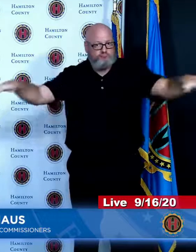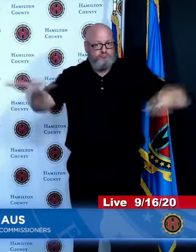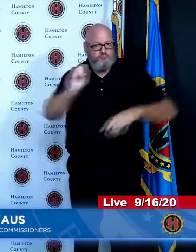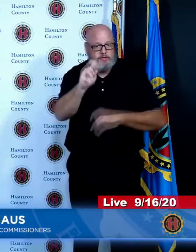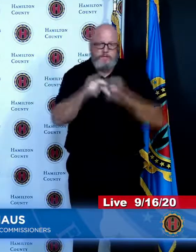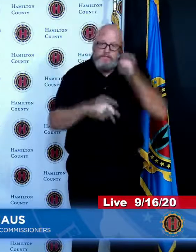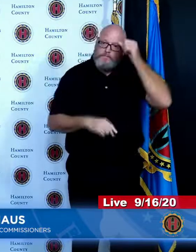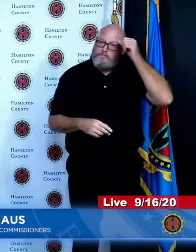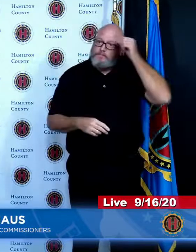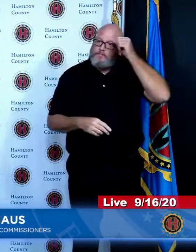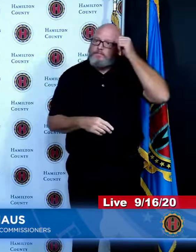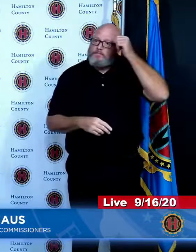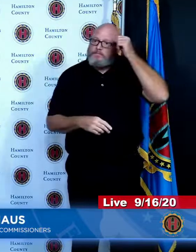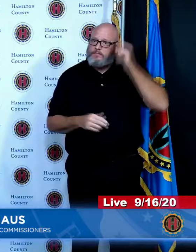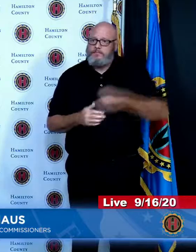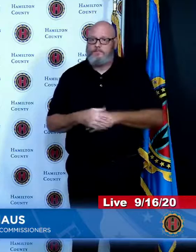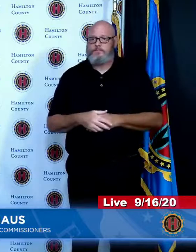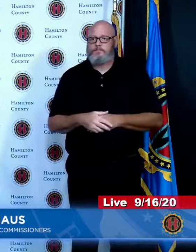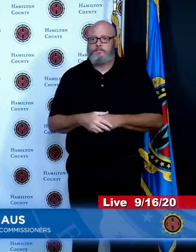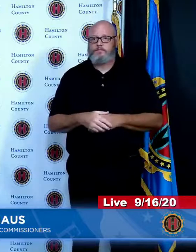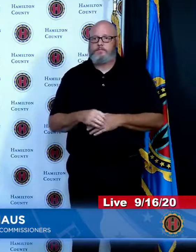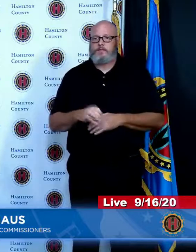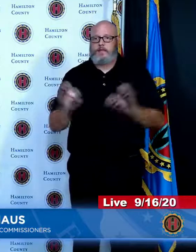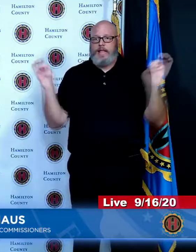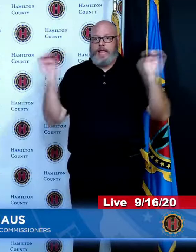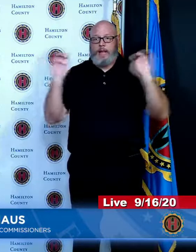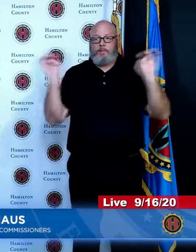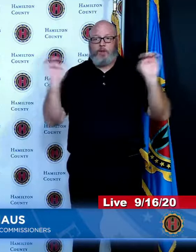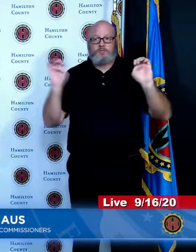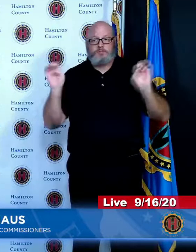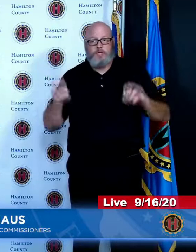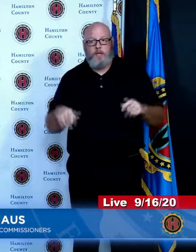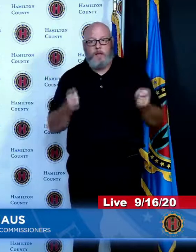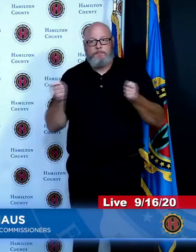vaccine distribution and discuss the EMA preparations to